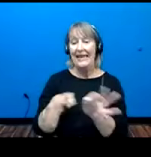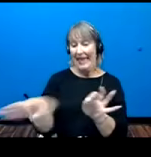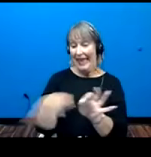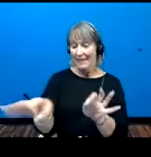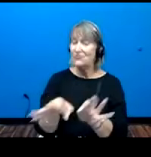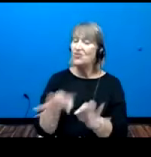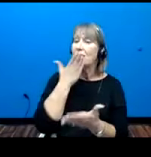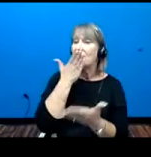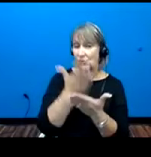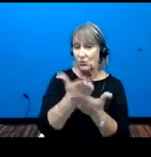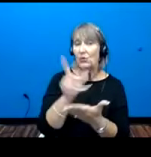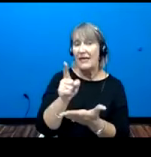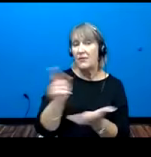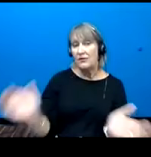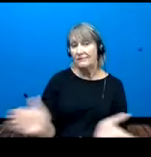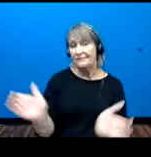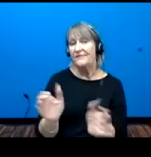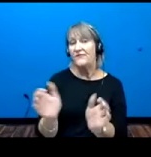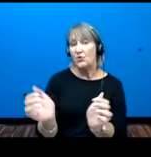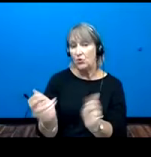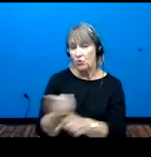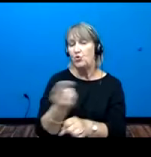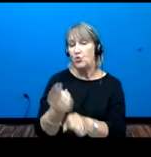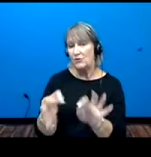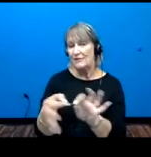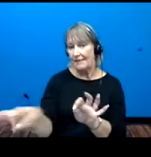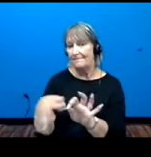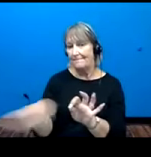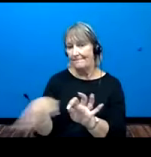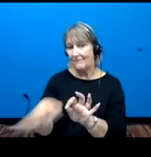And that's something that we've absolutely learned, that it can be beneficial to folks that need it but,